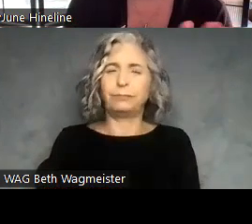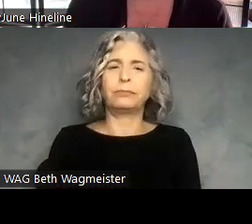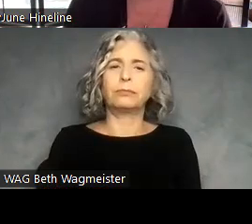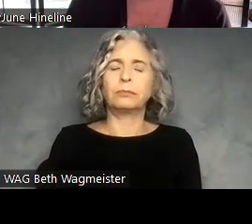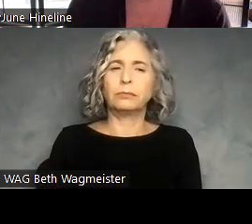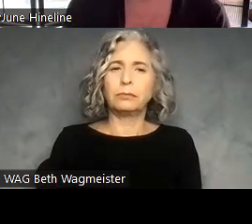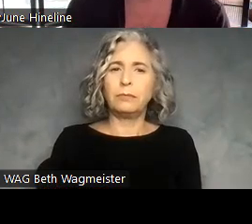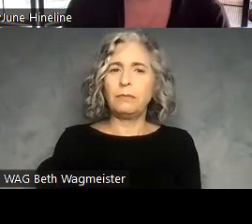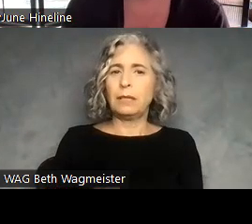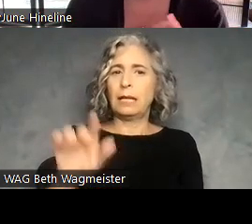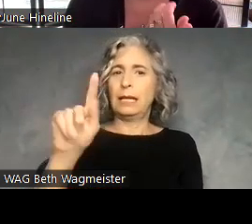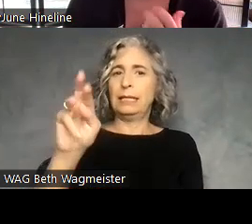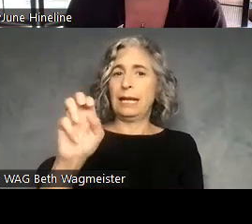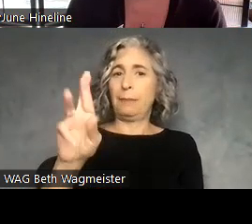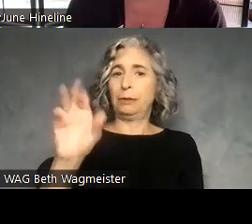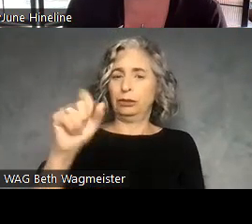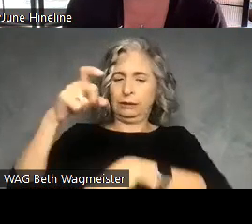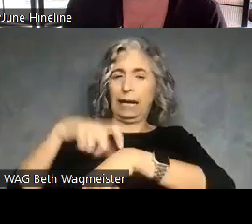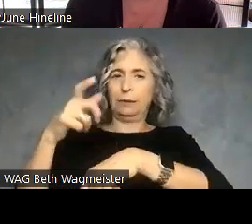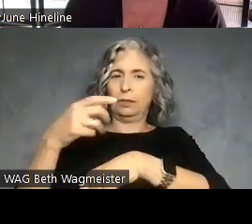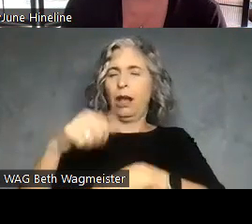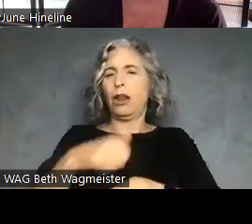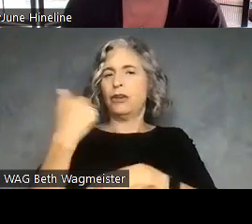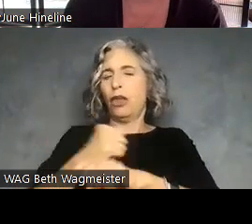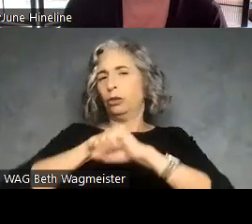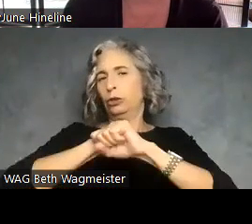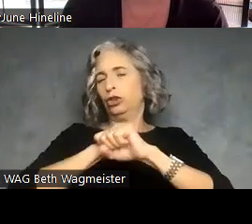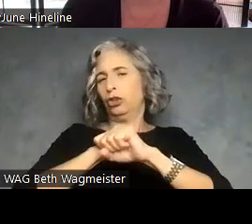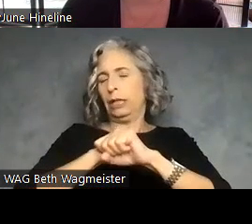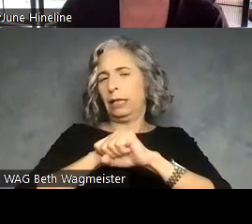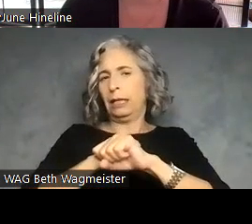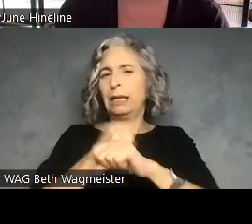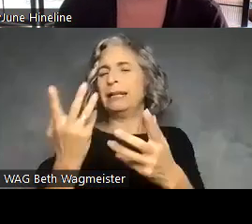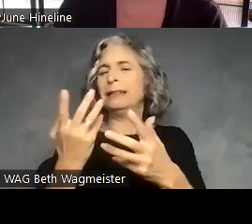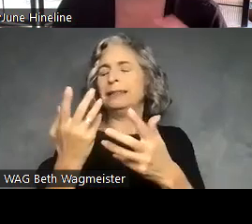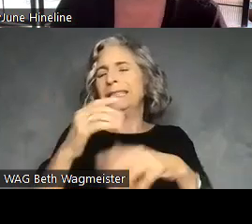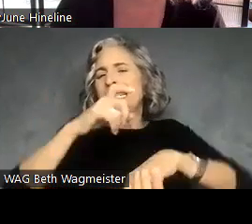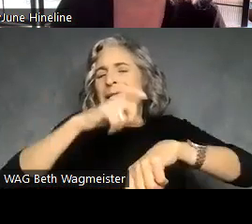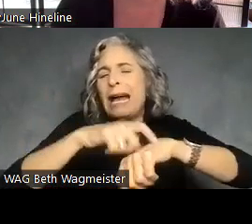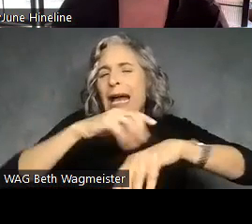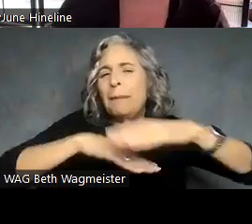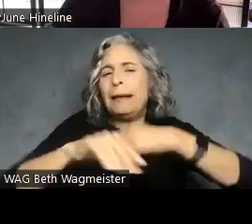Sometimes we do simple questions like 4 + 2. Again, this can be challenging for folks with